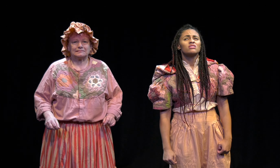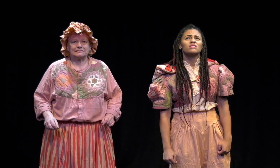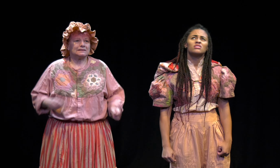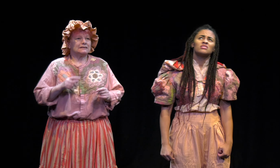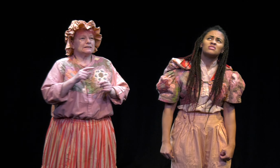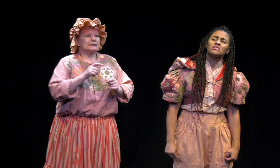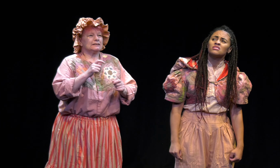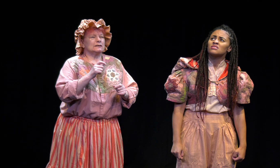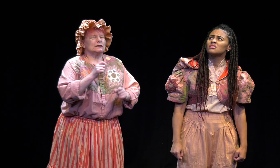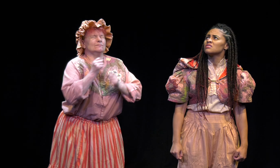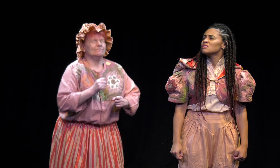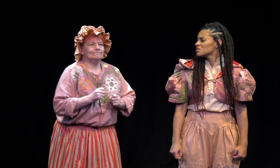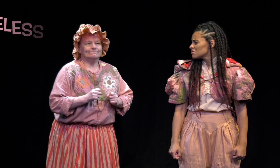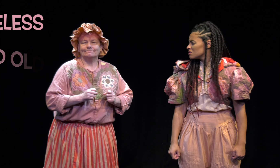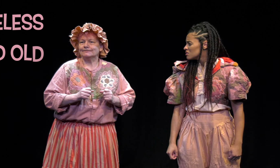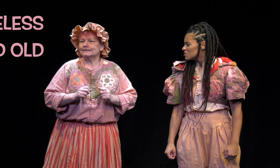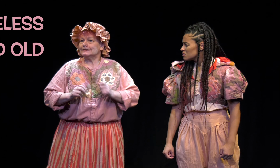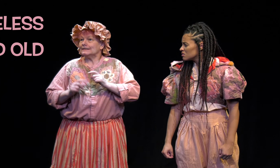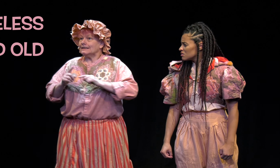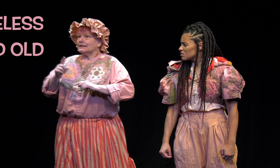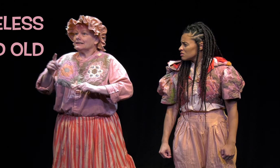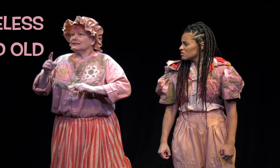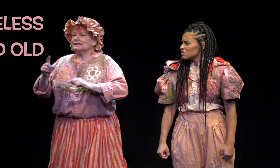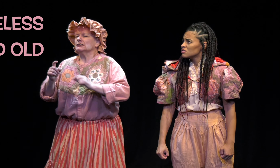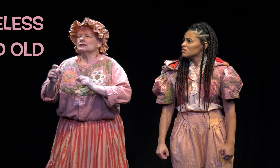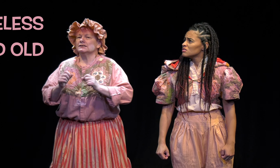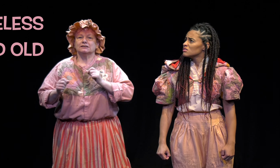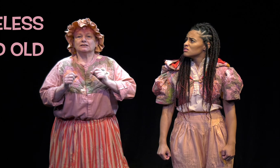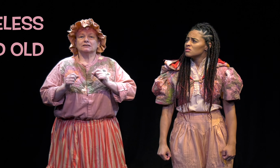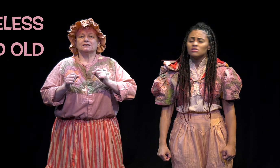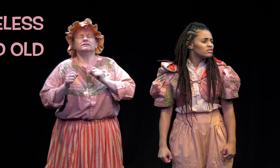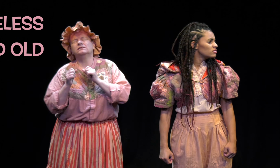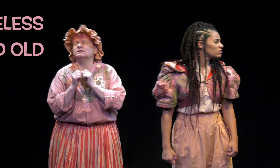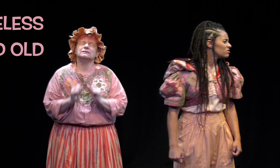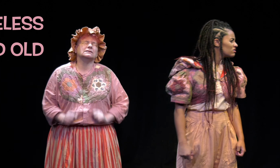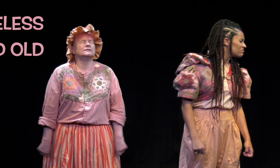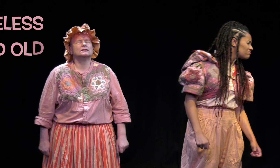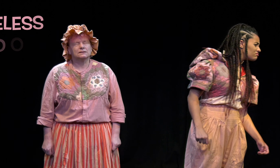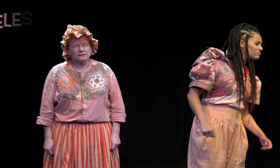I feel useless and old.